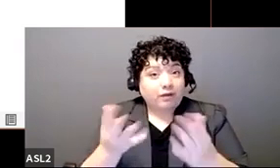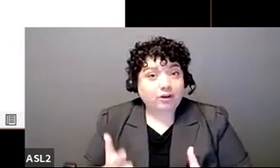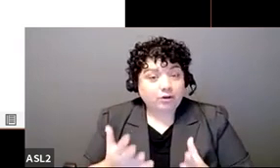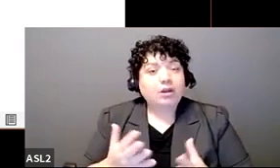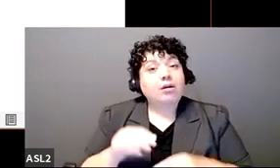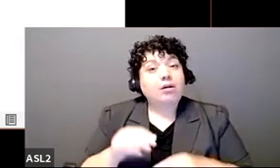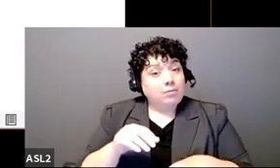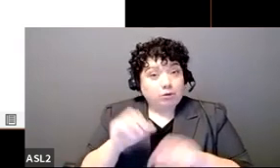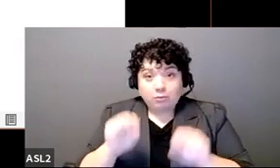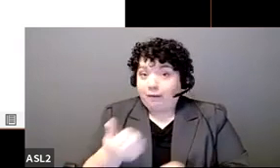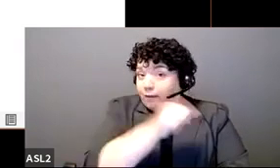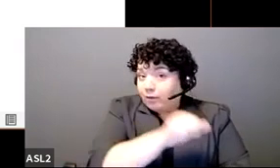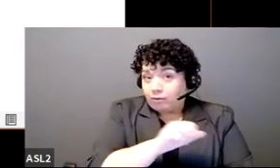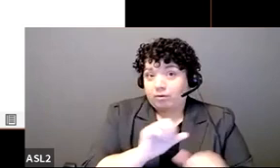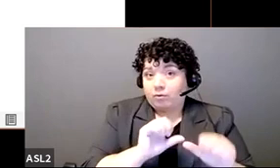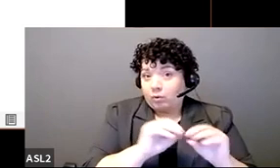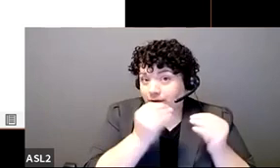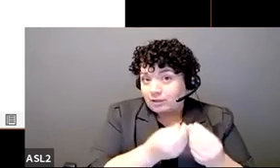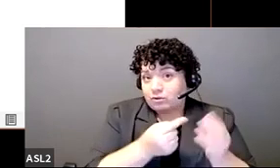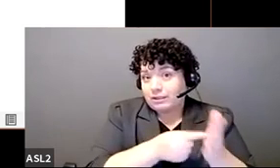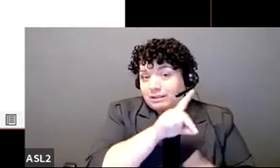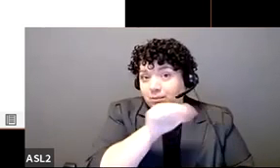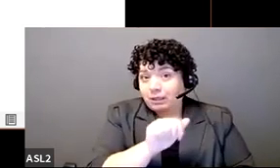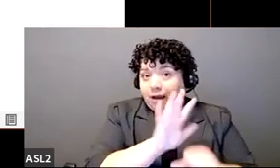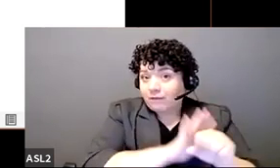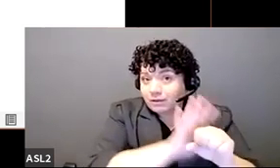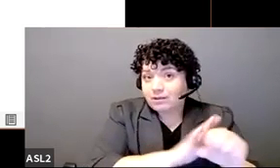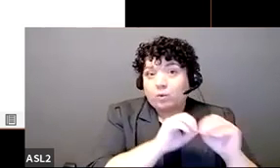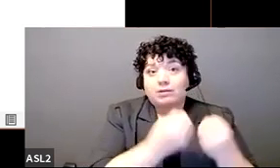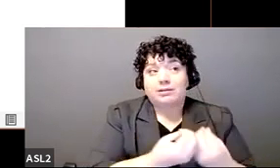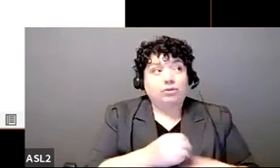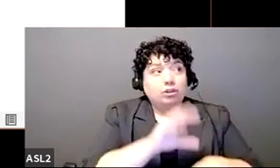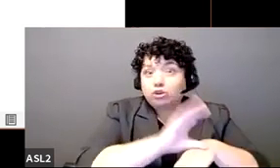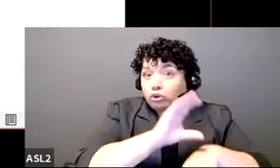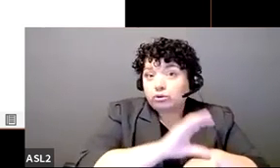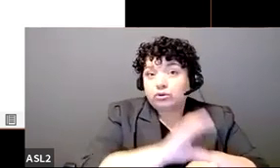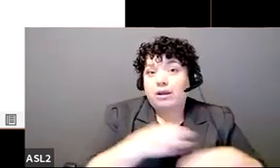agencies like disability advocacy organizations churches health care centers and so on